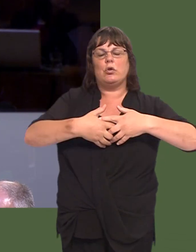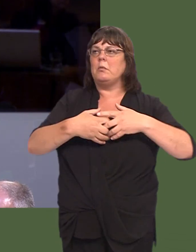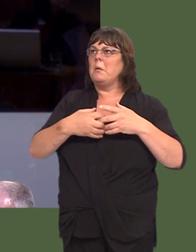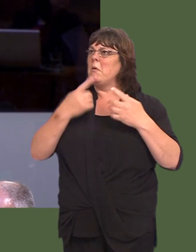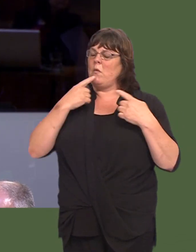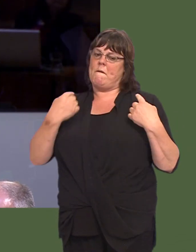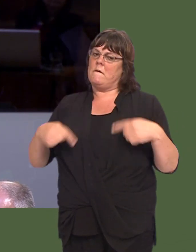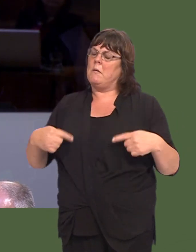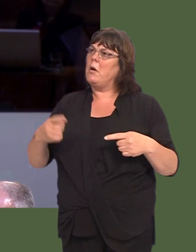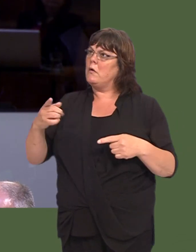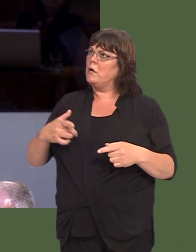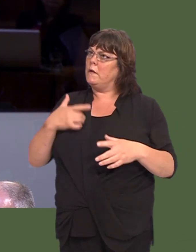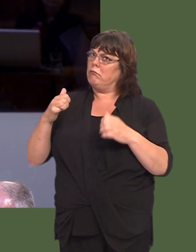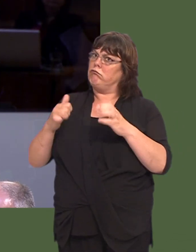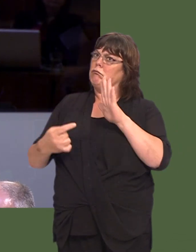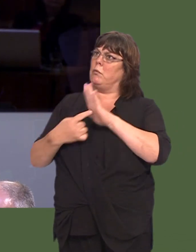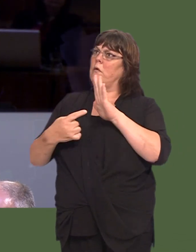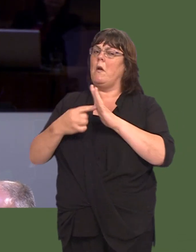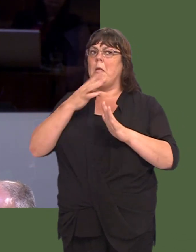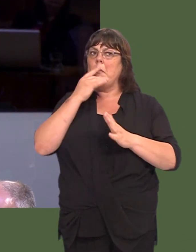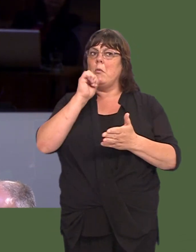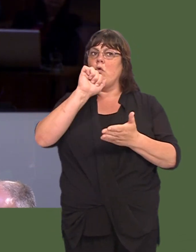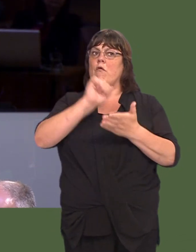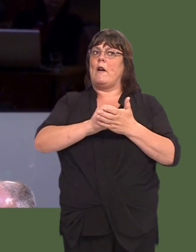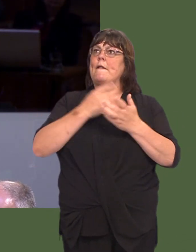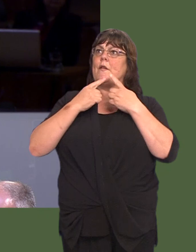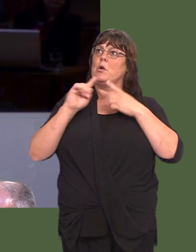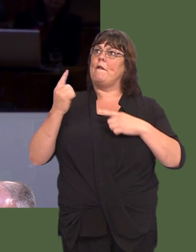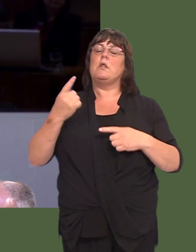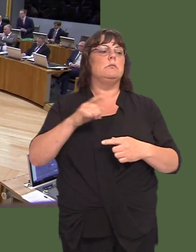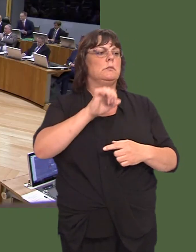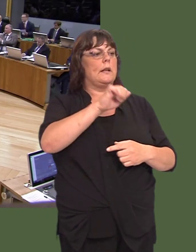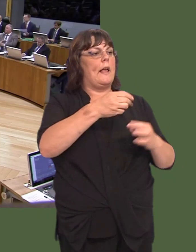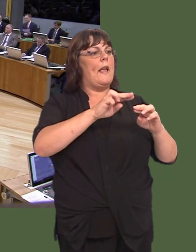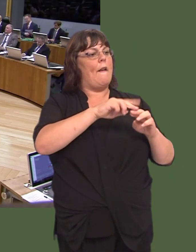Would you agree with me that itís important that people are given the right information in the first place? Carwyn Jones: Absolutely.